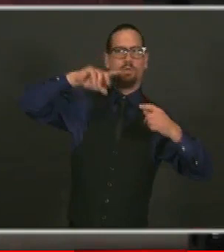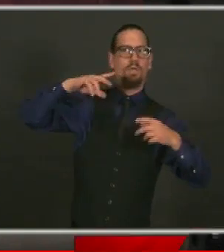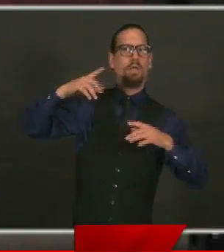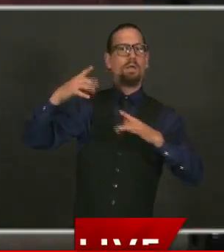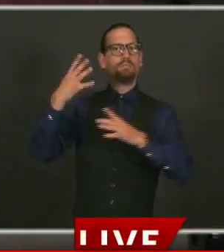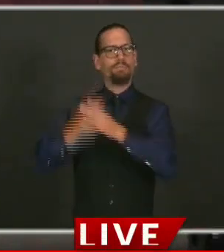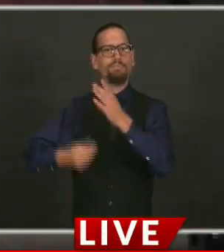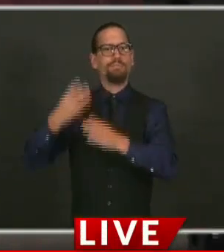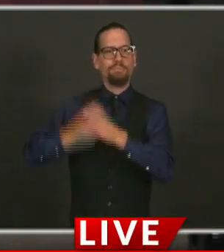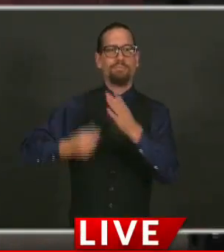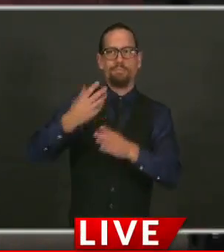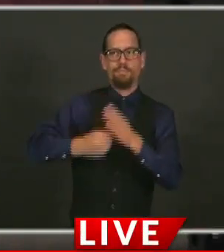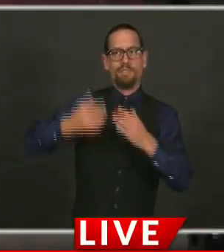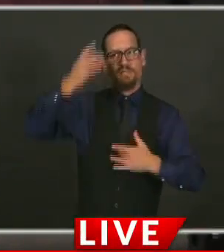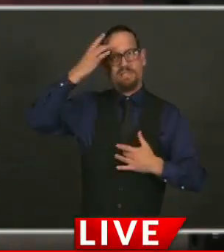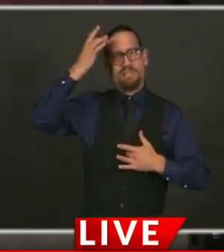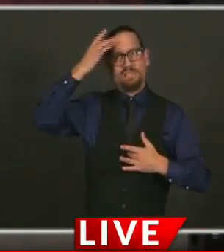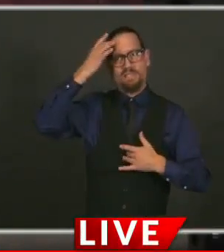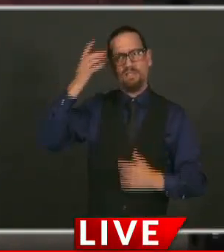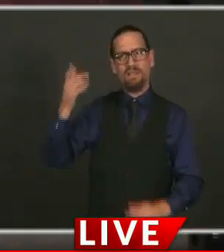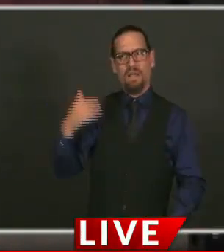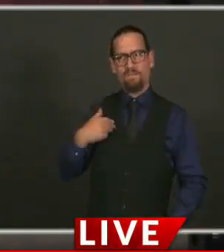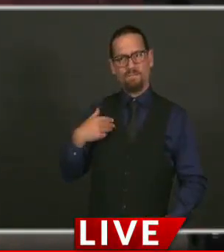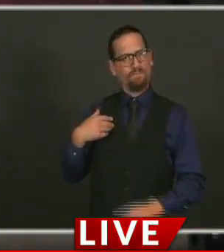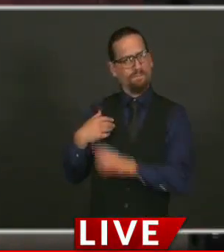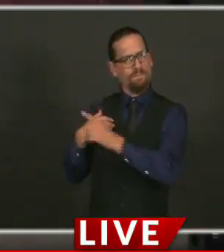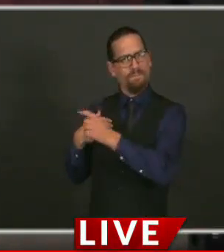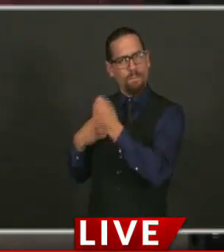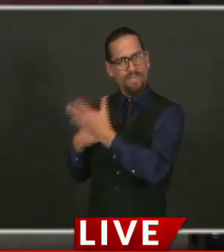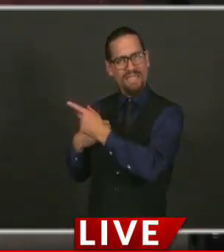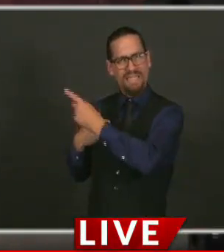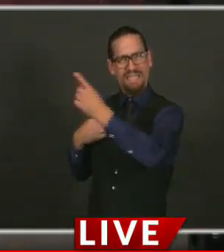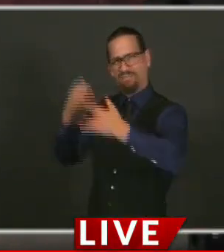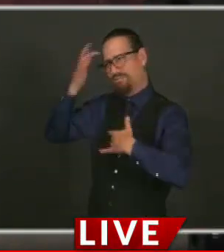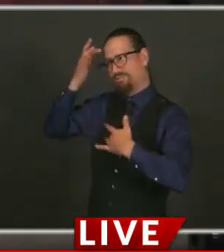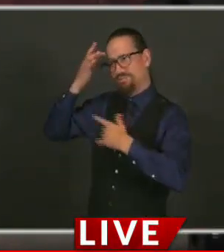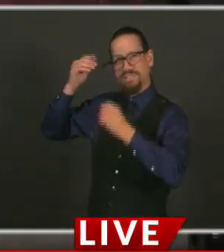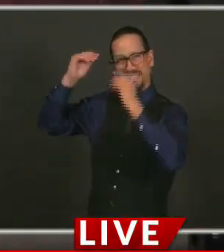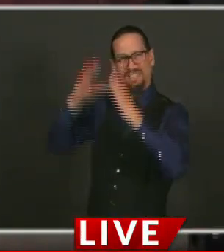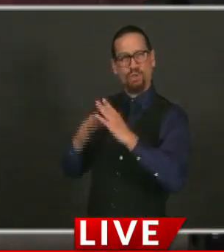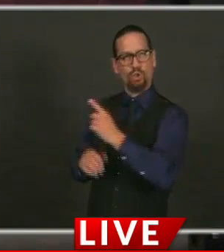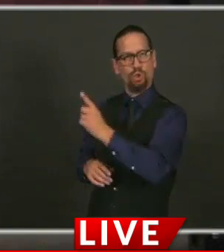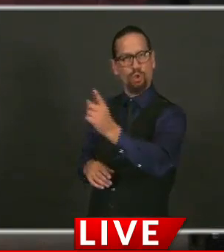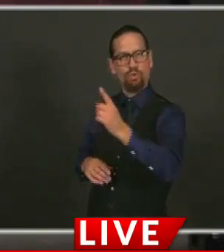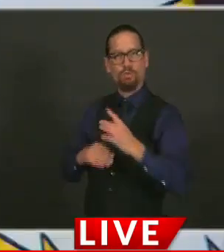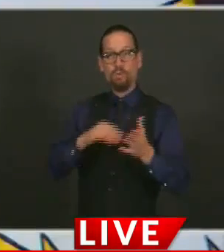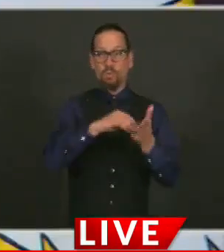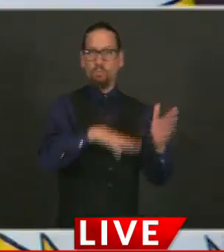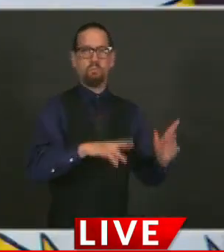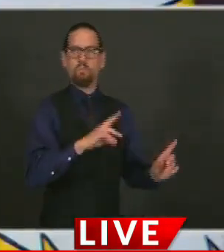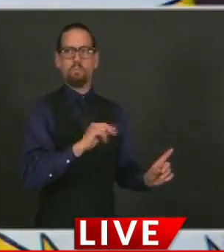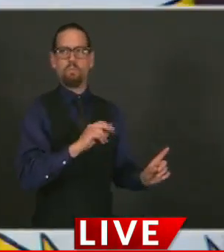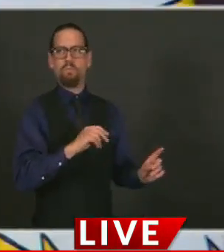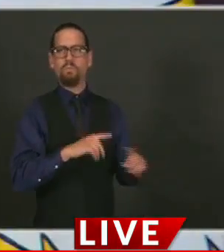A WEEK BECAUSE OF CASES WHERE PROVIDENCE TEACHERS CLAIM THEY HAVE A LOT OF ADMINISTRATION AND STAFF OUT FOR QUARANTINING.